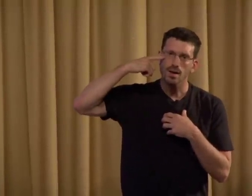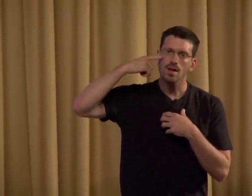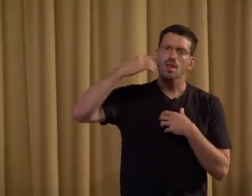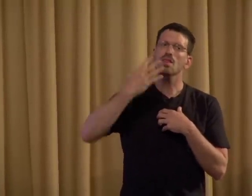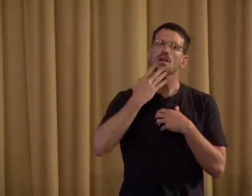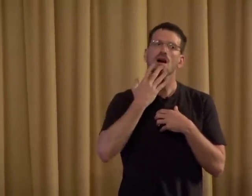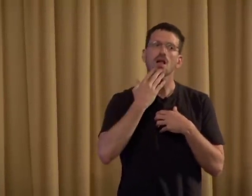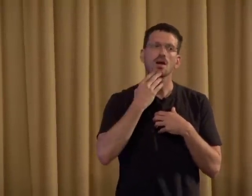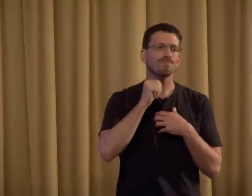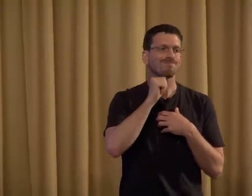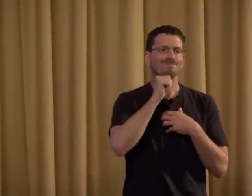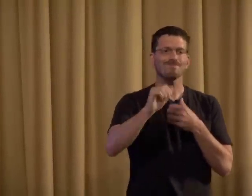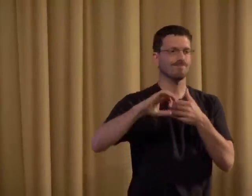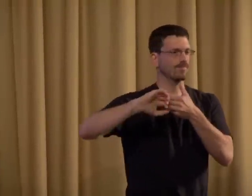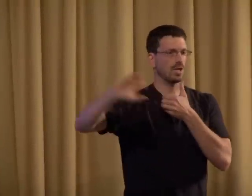So the eye and the color, the way it experiences color, are not separate. They are deeply tied together. They are one.